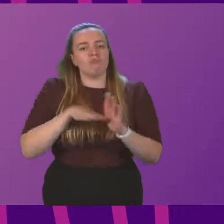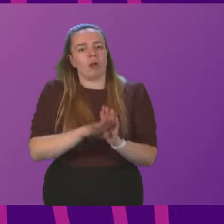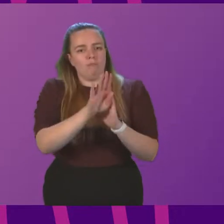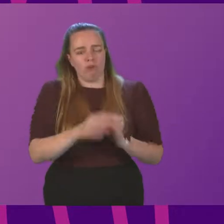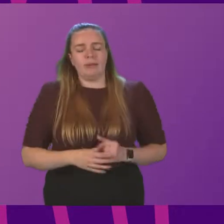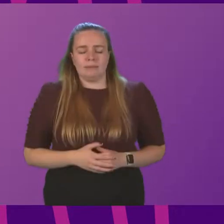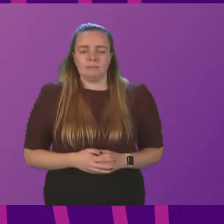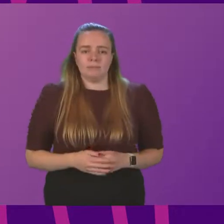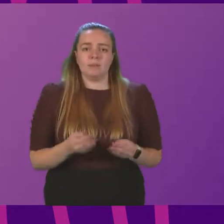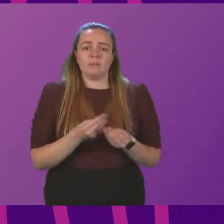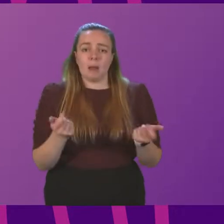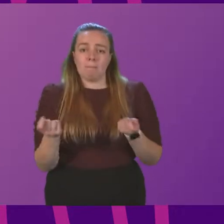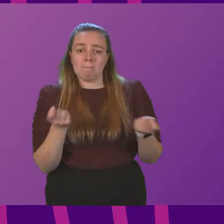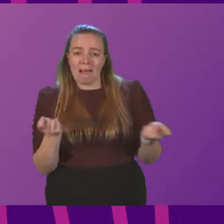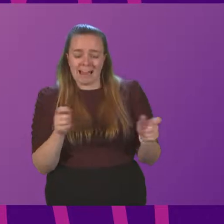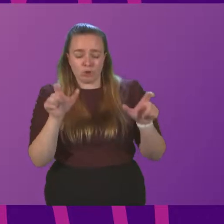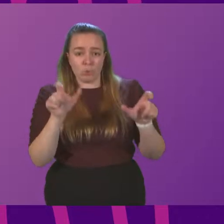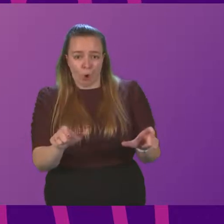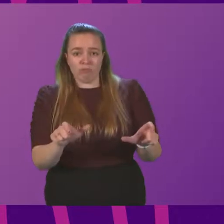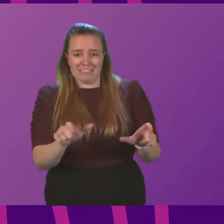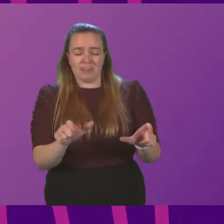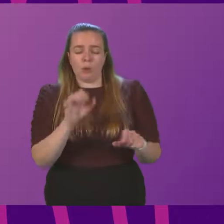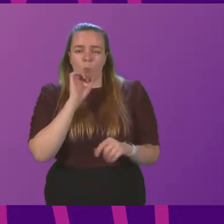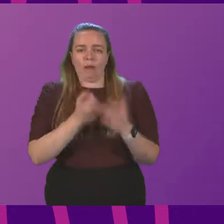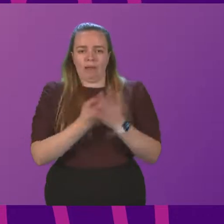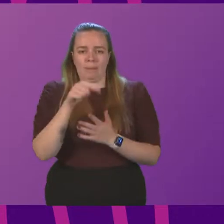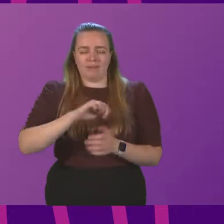Some managed quarantine capacity will stay in place in Scotland to enable us to react to any